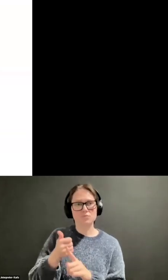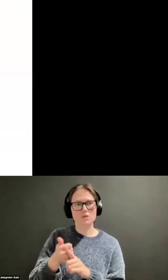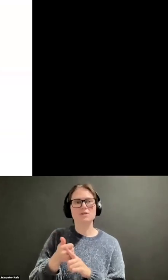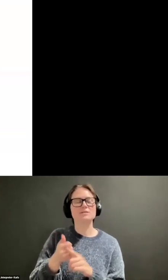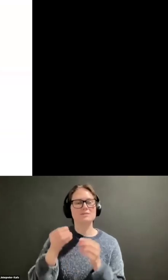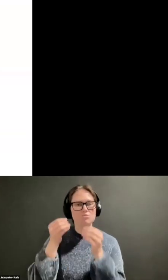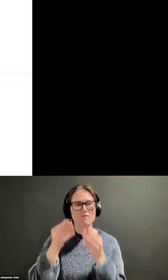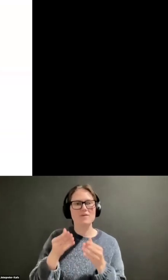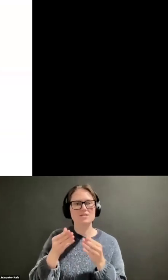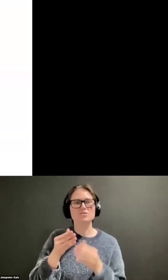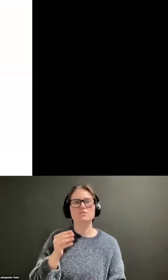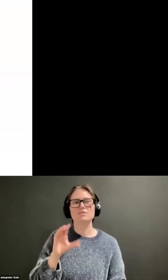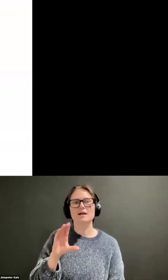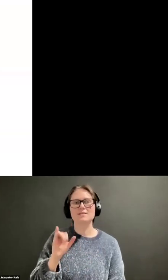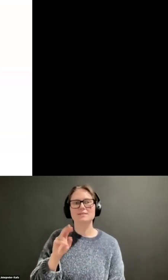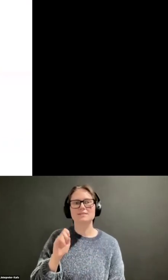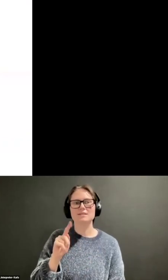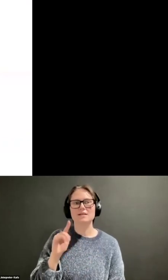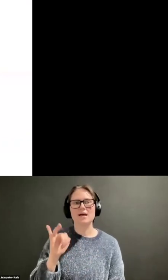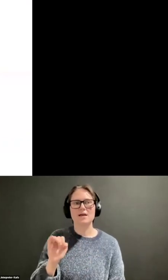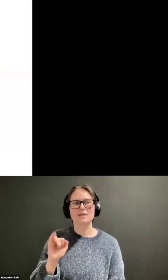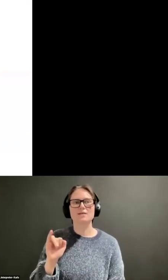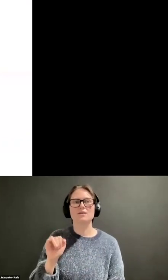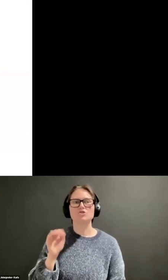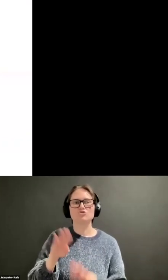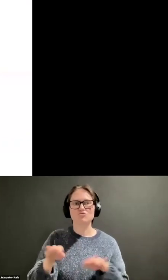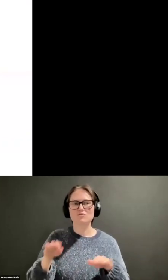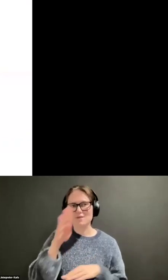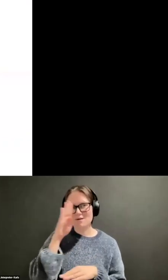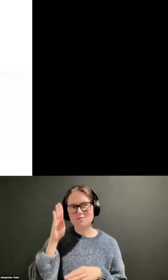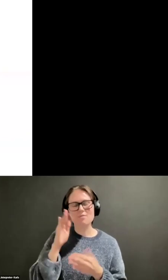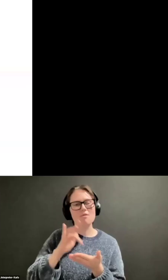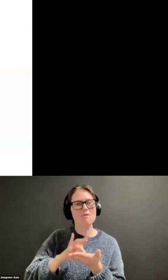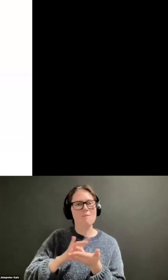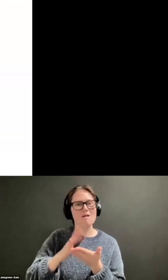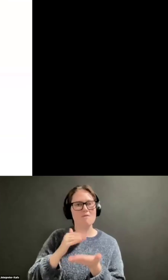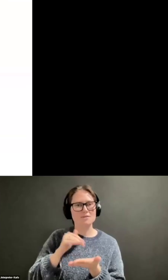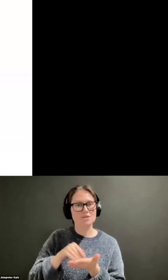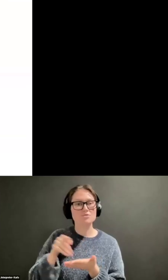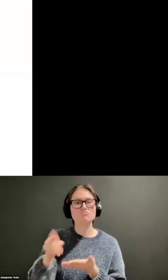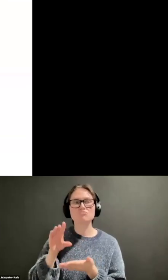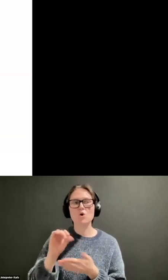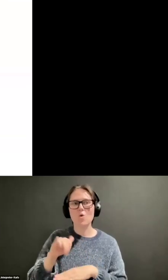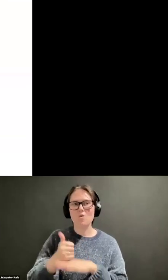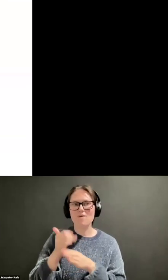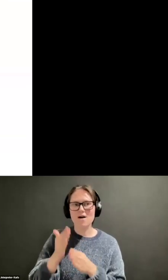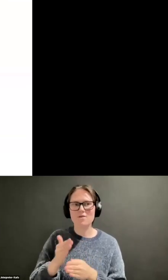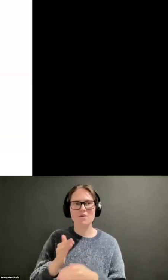Cincinnati Children's Hospital Medical Center. She's co-founder of the Disabled Parenting Project